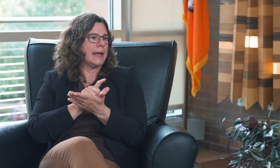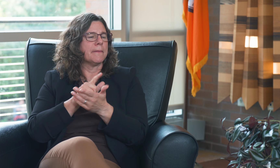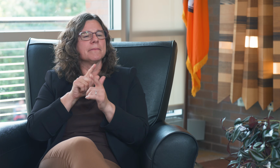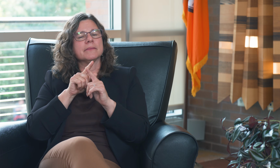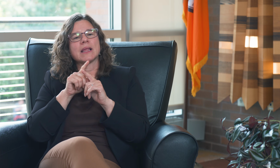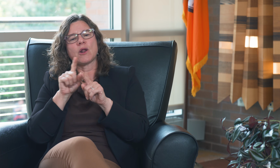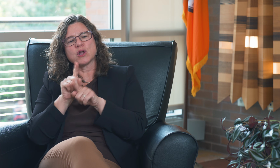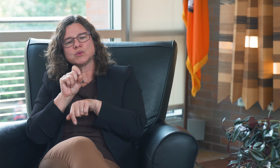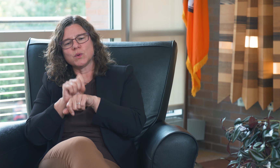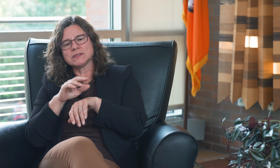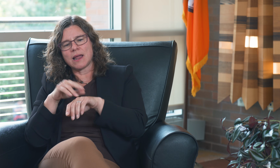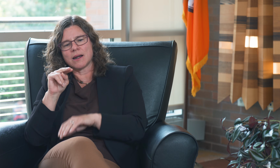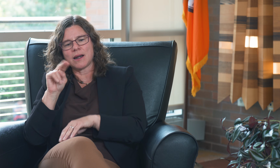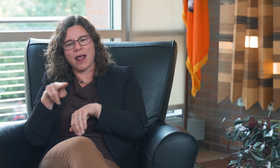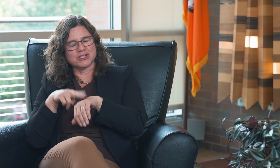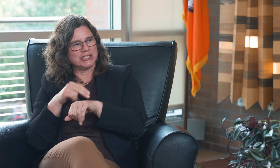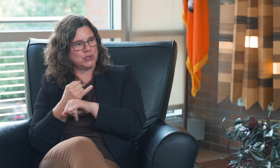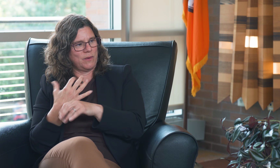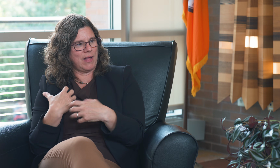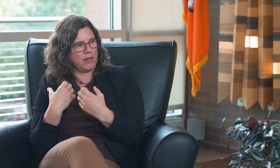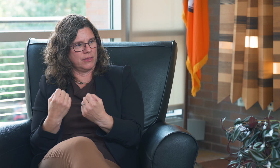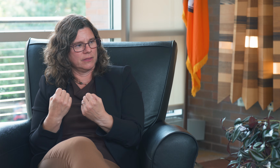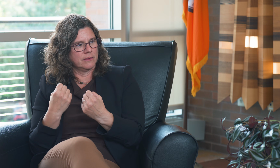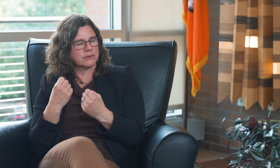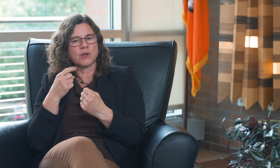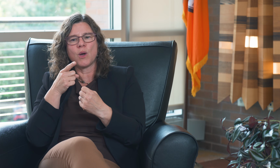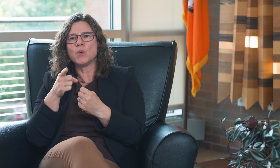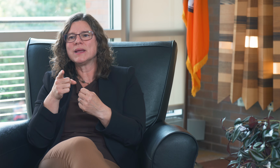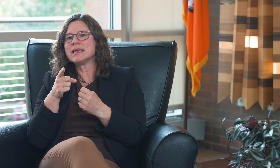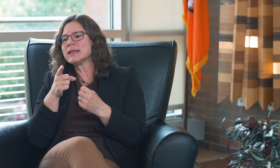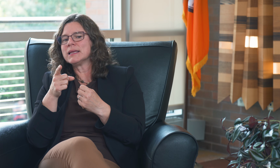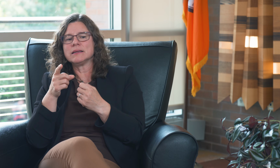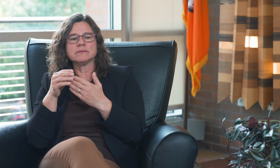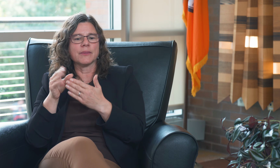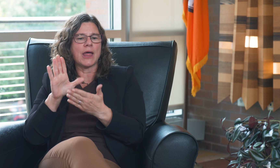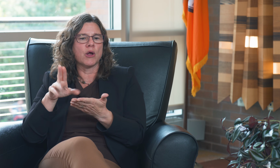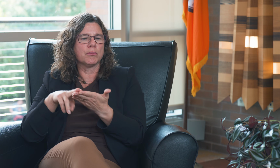and he's an attorney and he also works at the National Institute of Health.